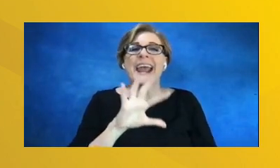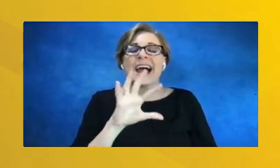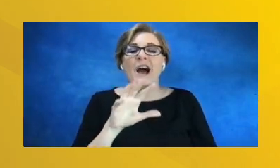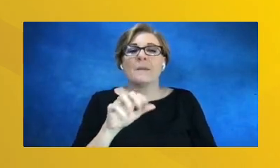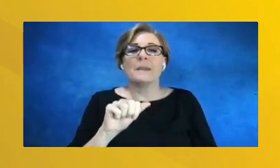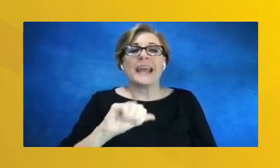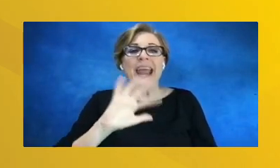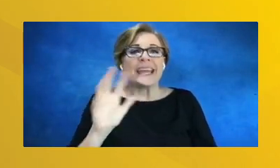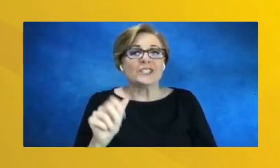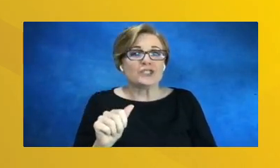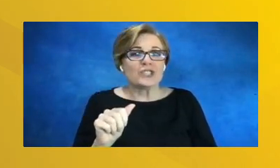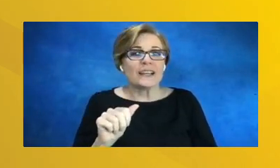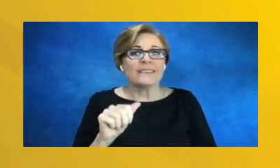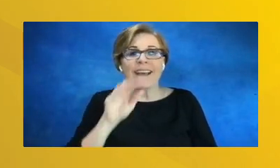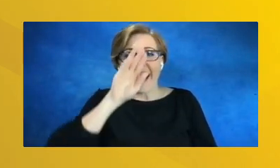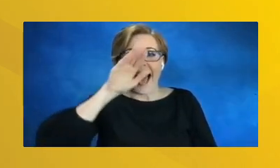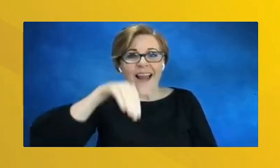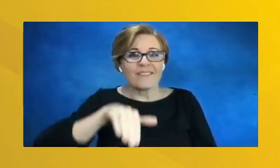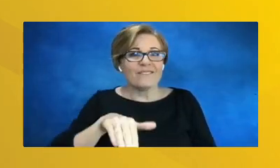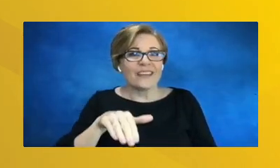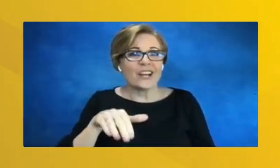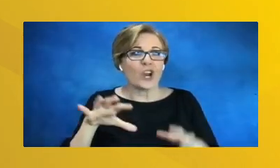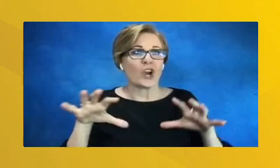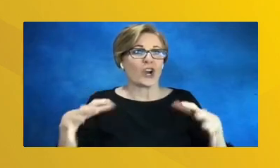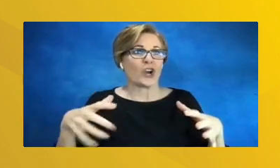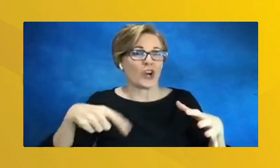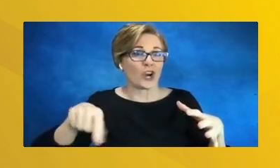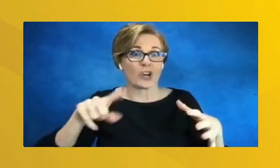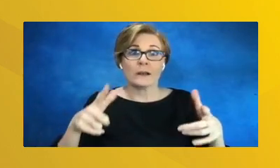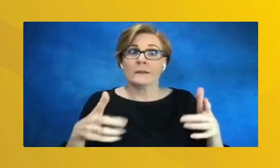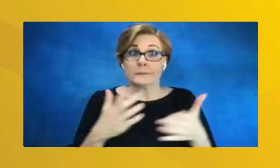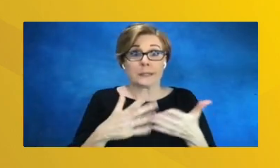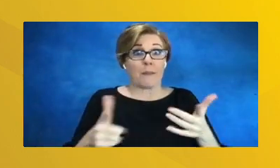the biggest animals here at the zoo.